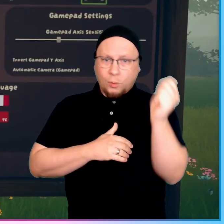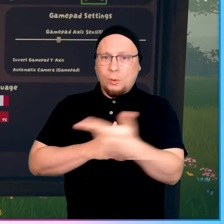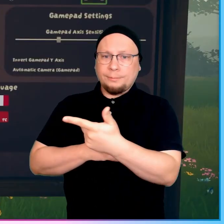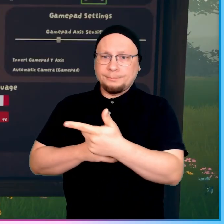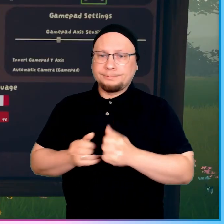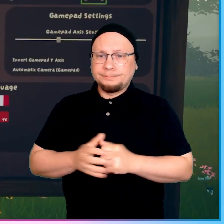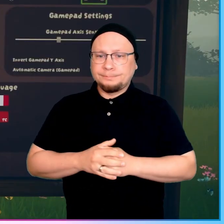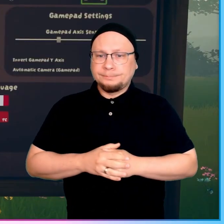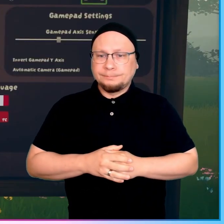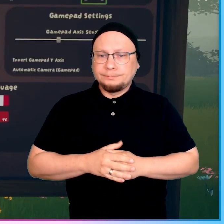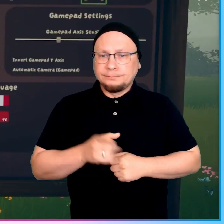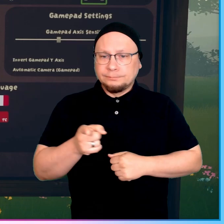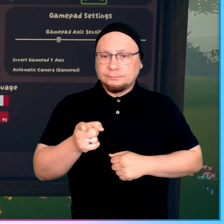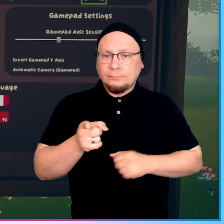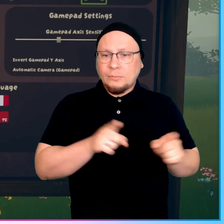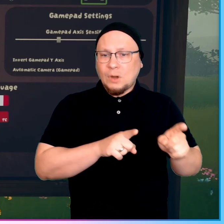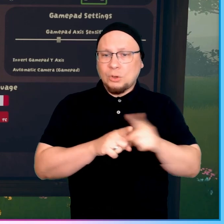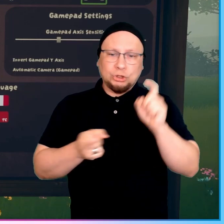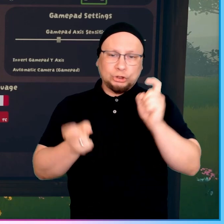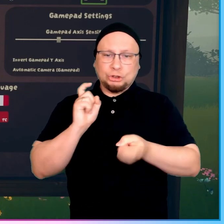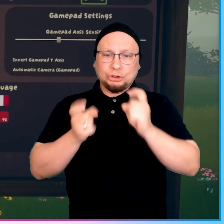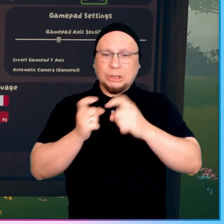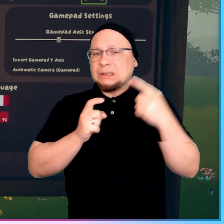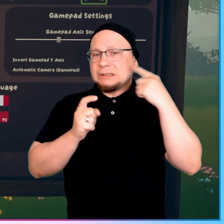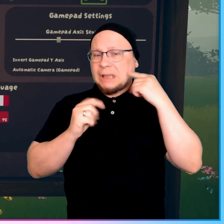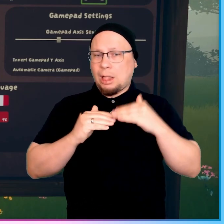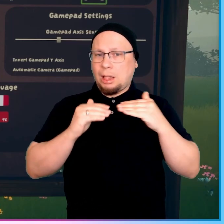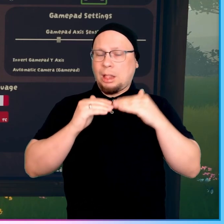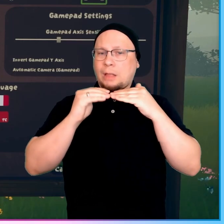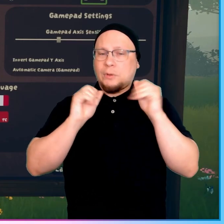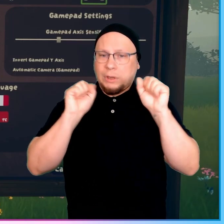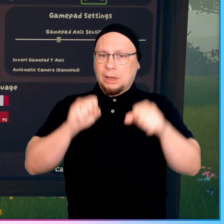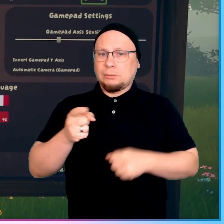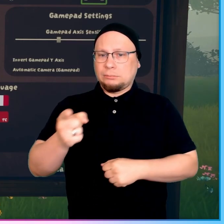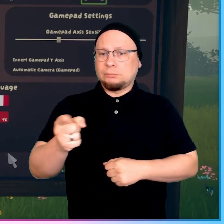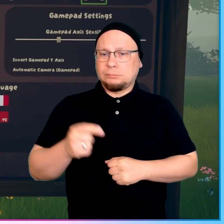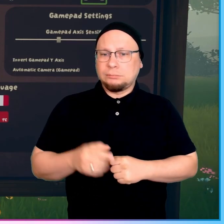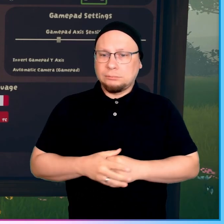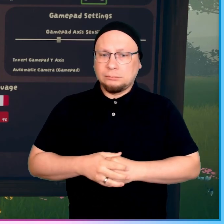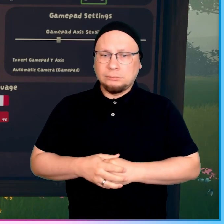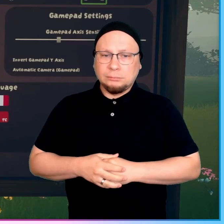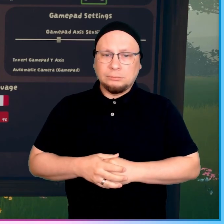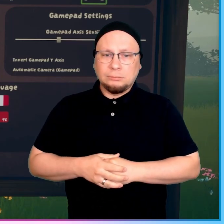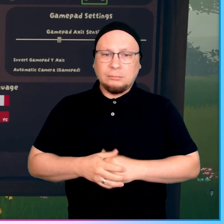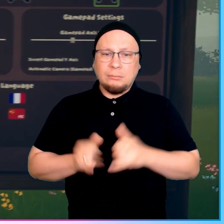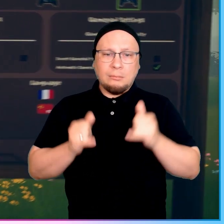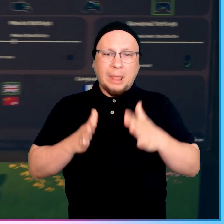And with the ability to customise sounds in the main menu, players can tailor the game to their preferences.